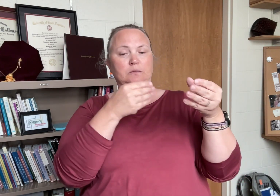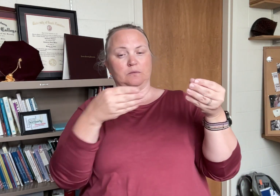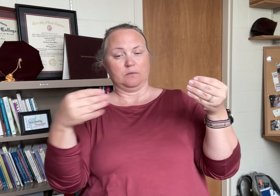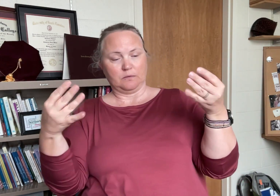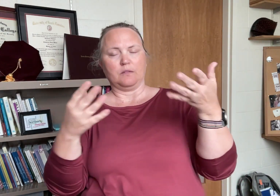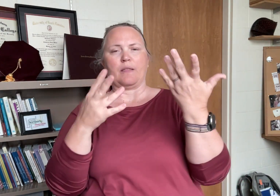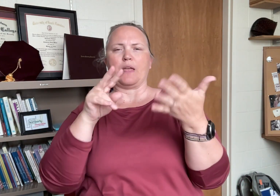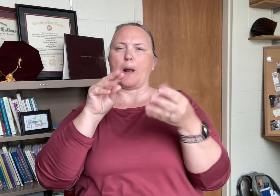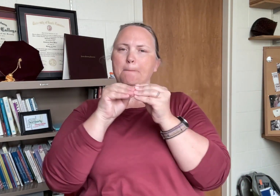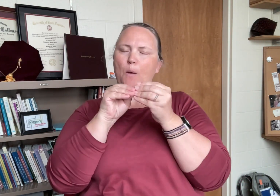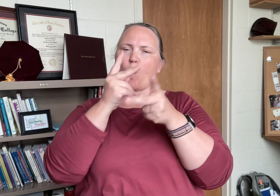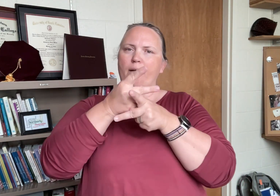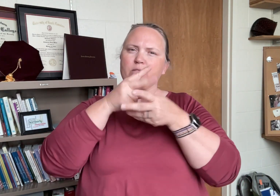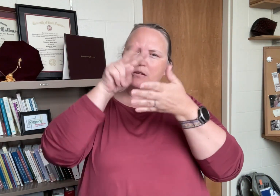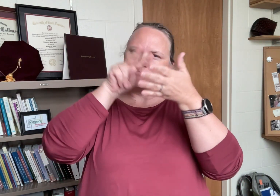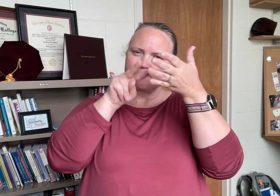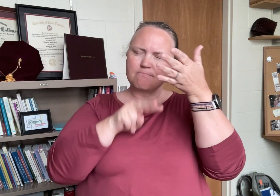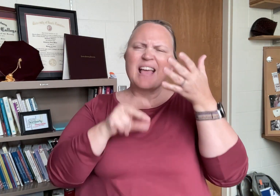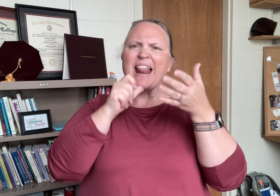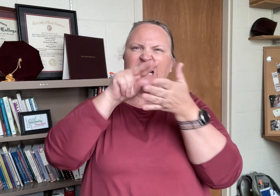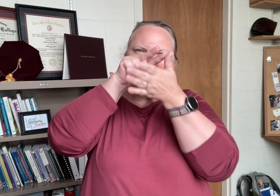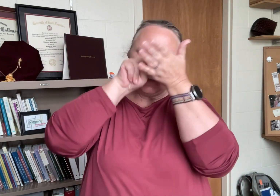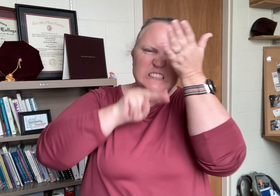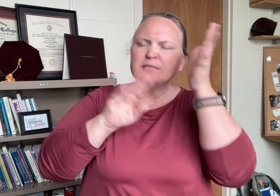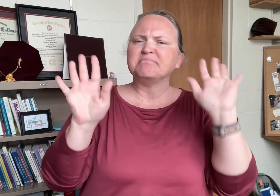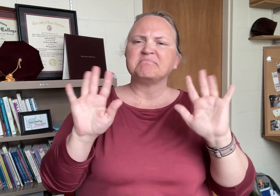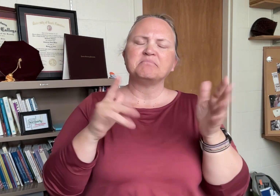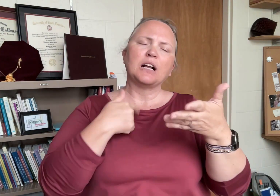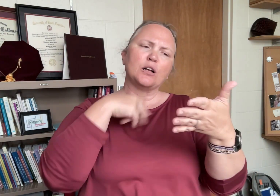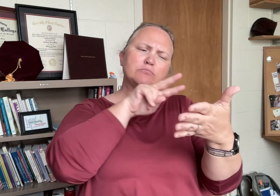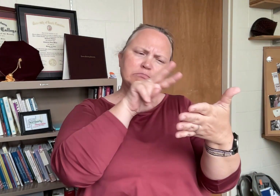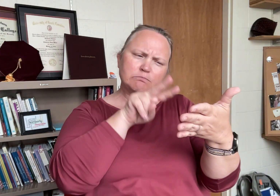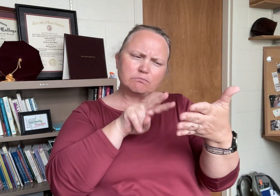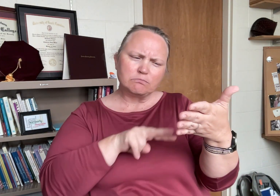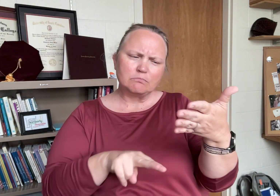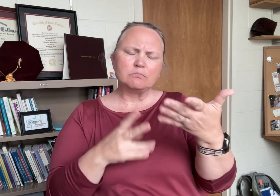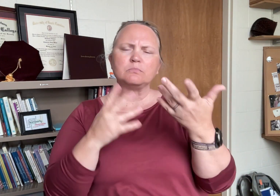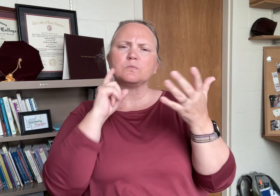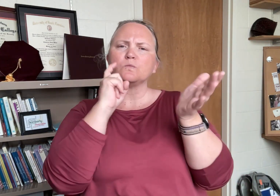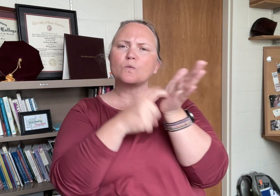pick two or three articles from each of those issues and Read them more closely.